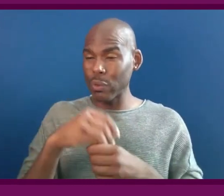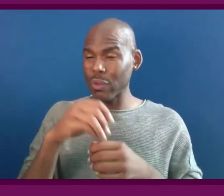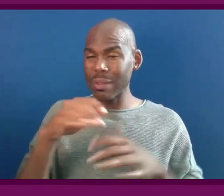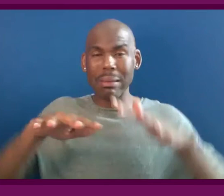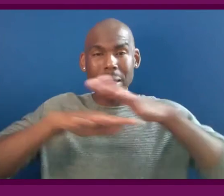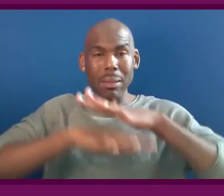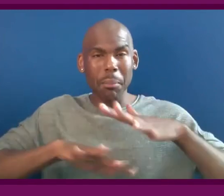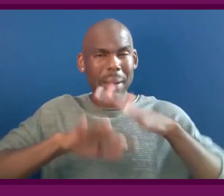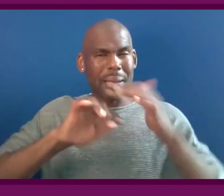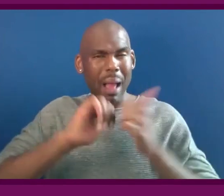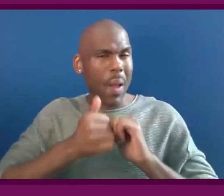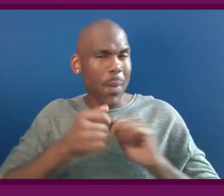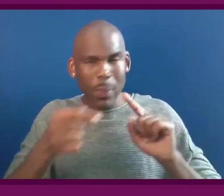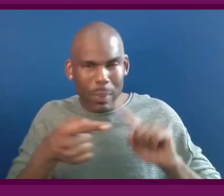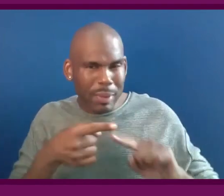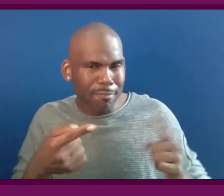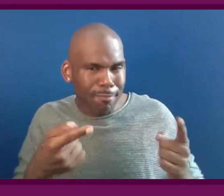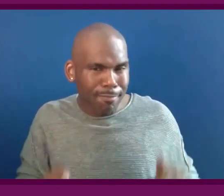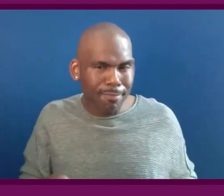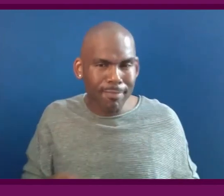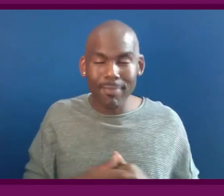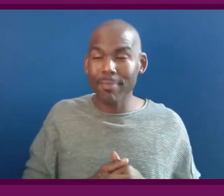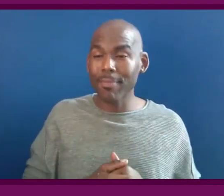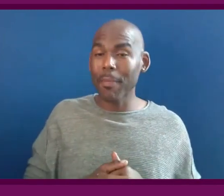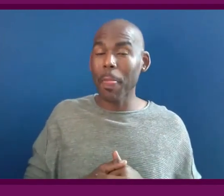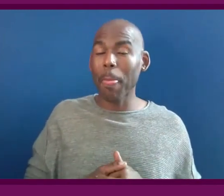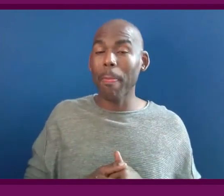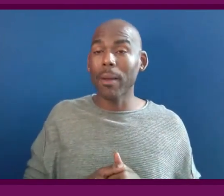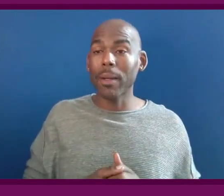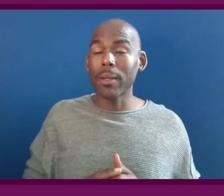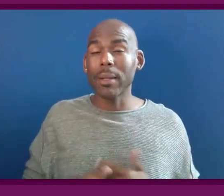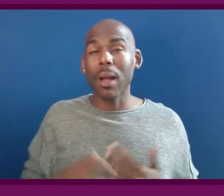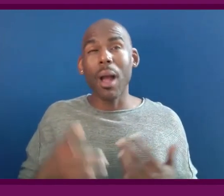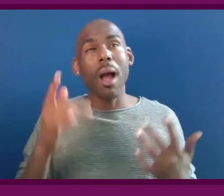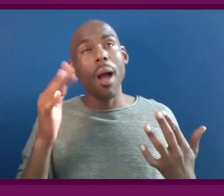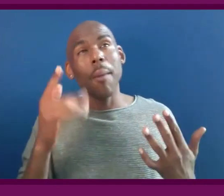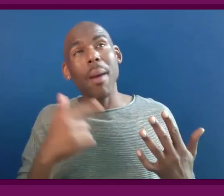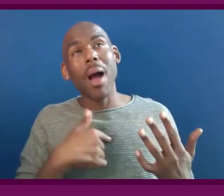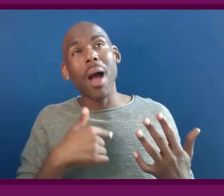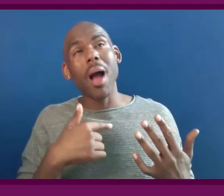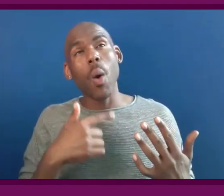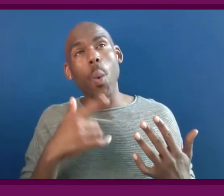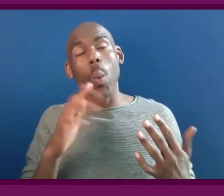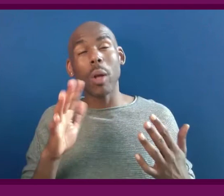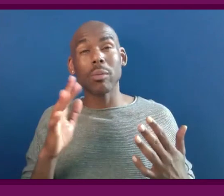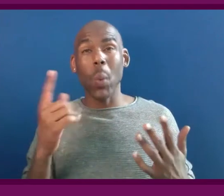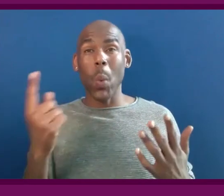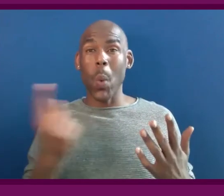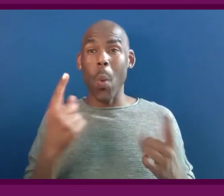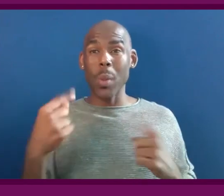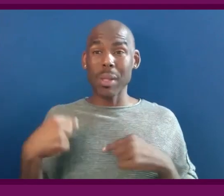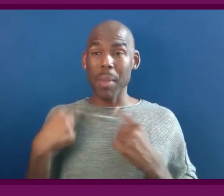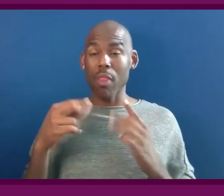How and when did that took place? Kamilah Martin-Proctor: I kind of always been in this world.